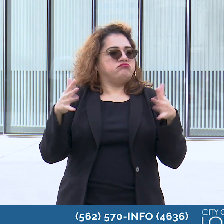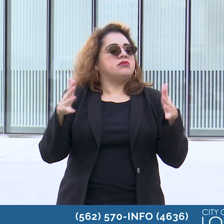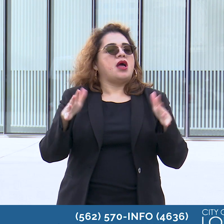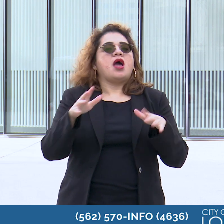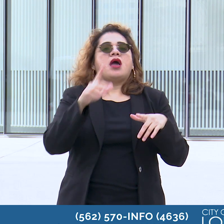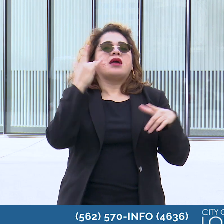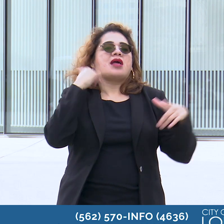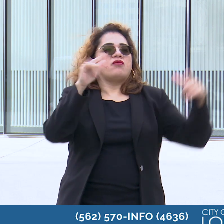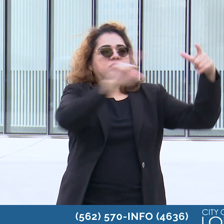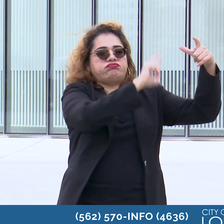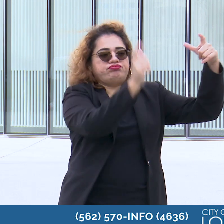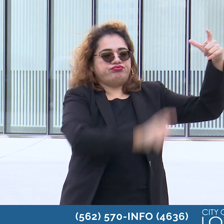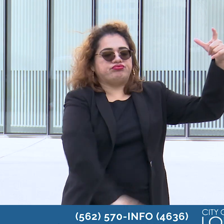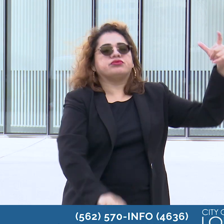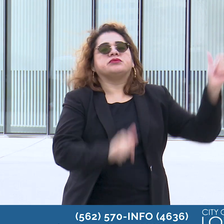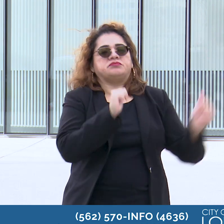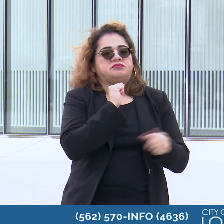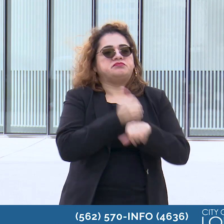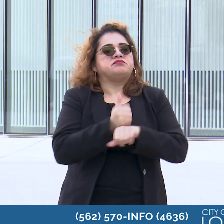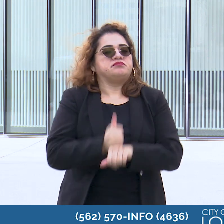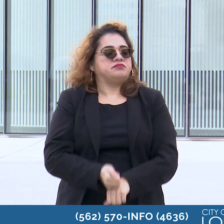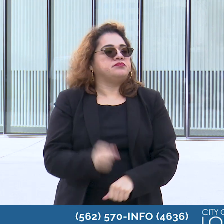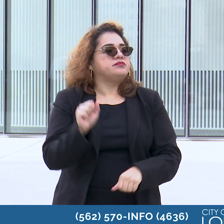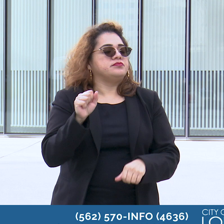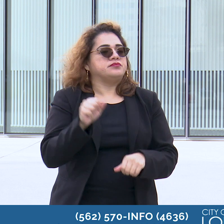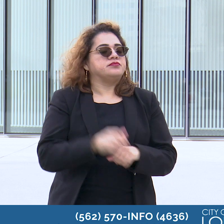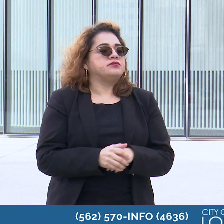Alright that concludes questions from the media.